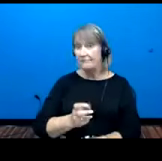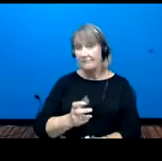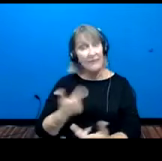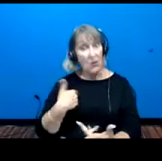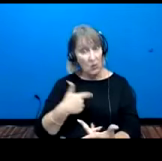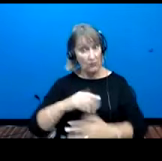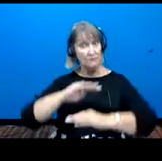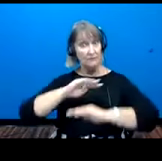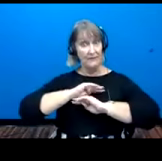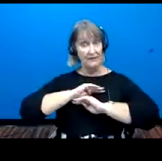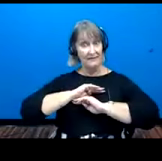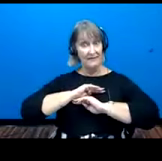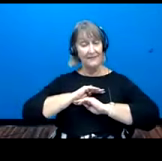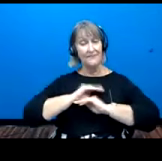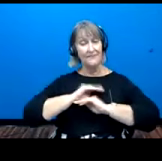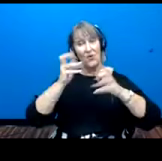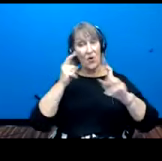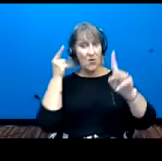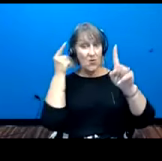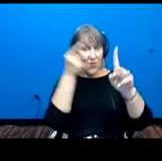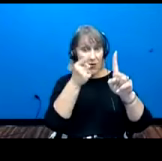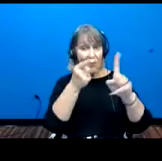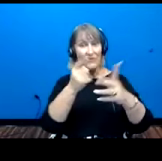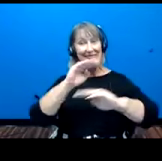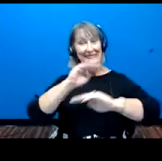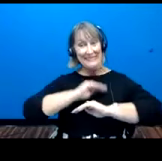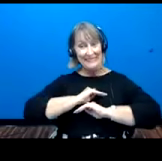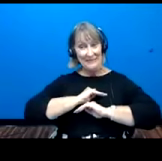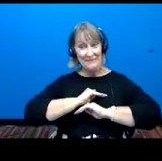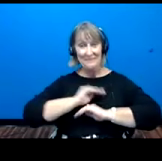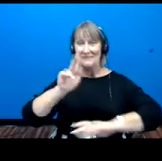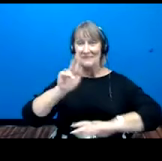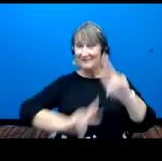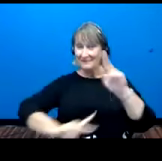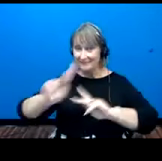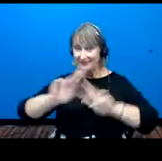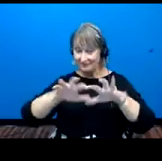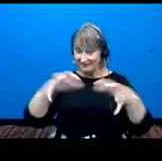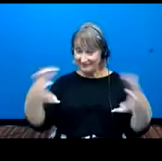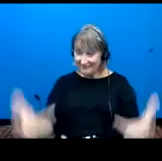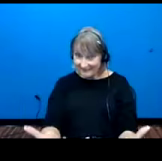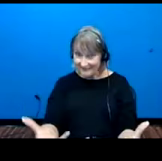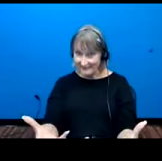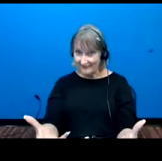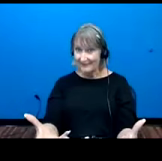with very low literacy skills, especially individuals with intellectual and developmental disabilities.